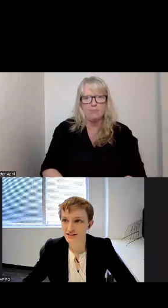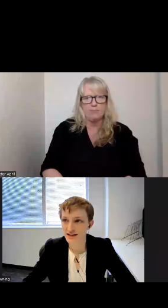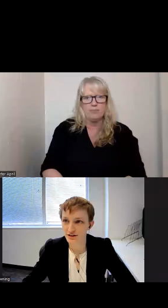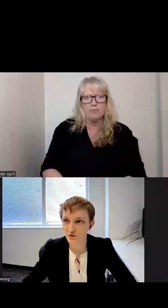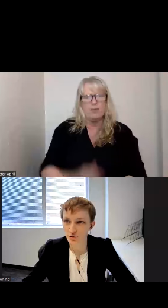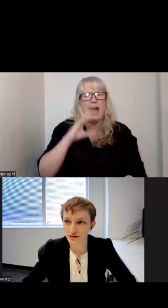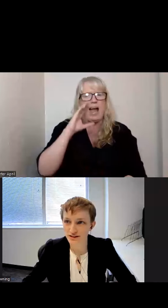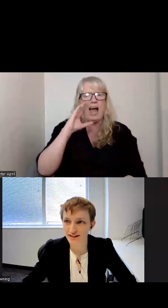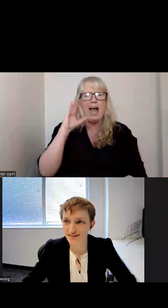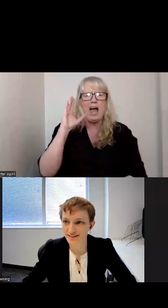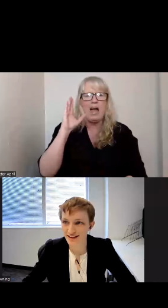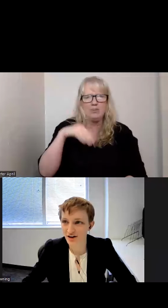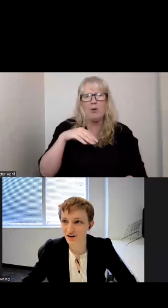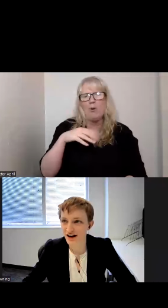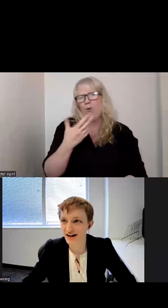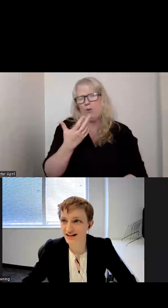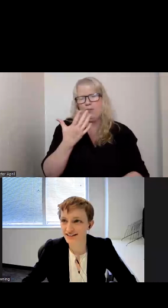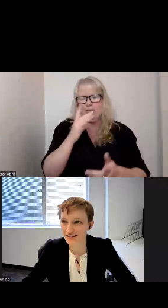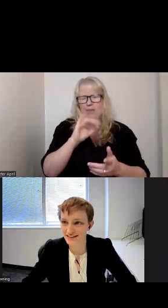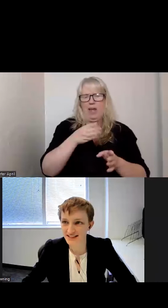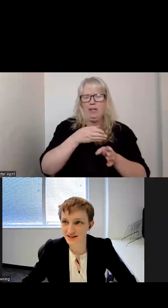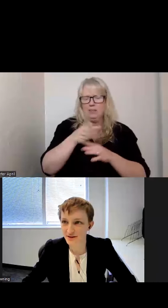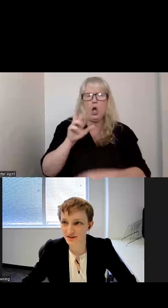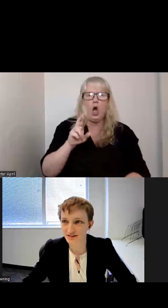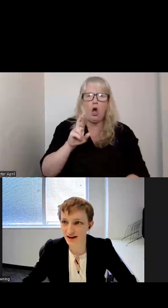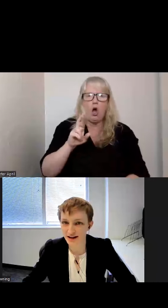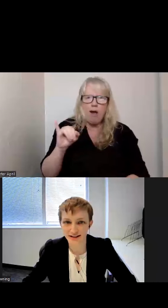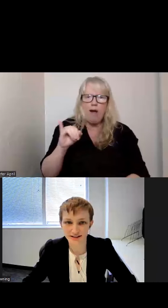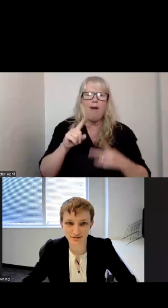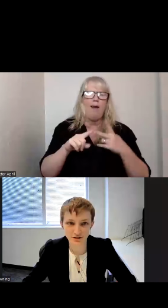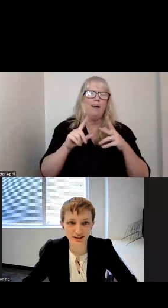I KNOW IT IS AN AREA OF WORK THAT RI AND THE TEAM HERE IS LOOKING